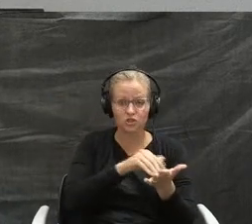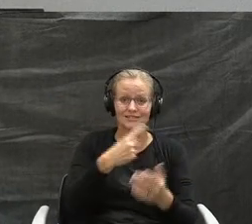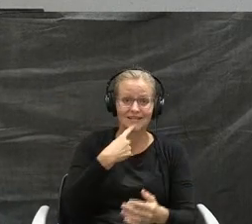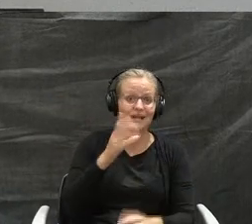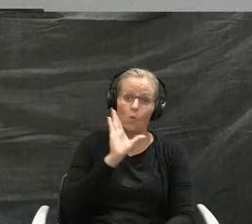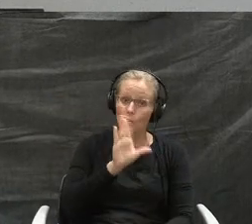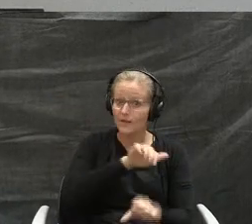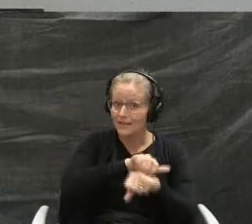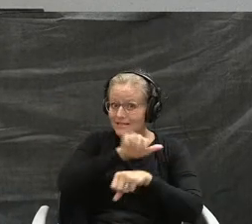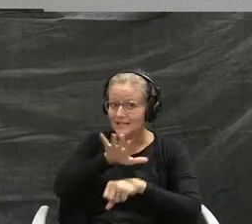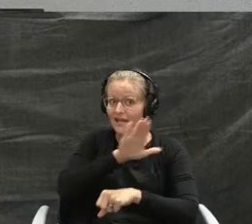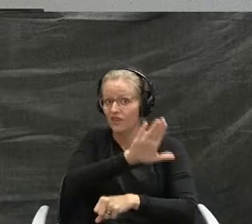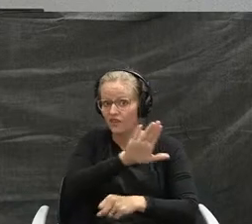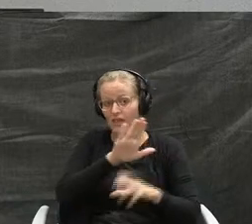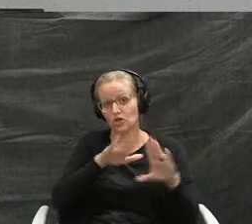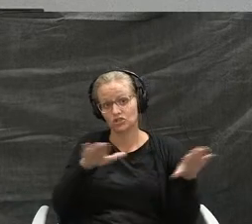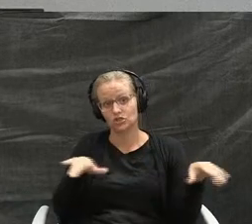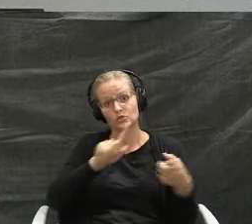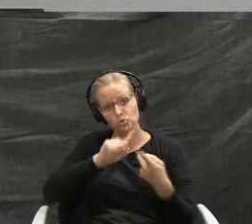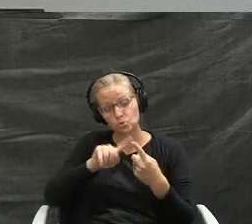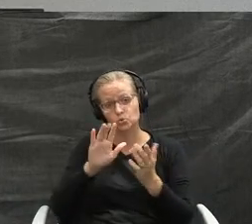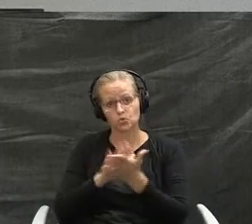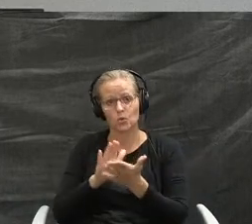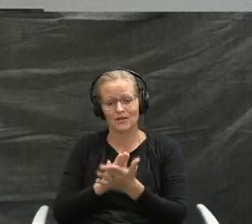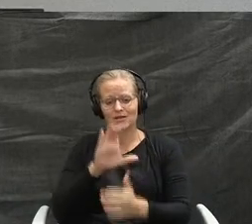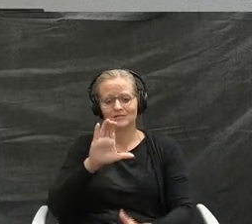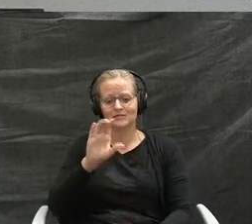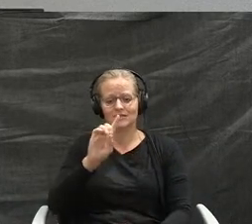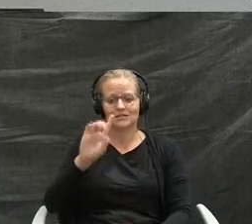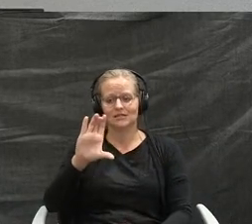back in school state Health Department. The state health